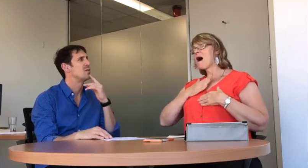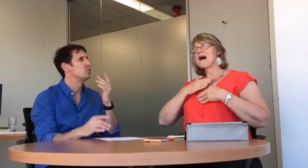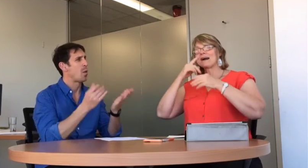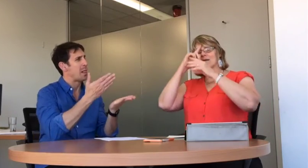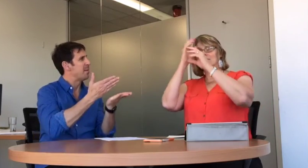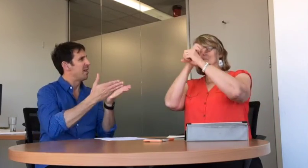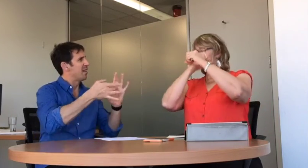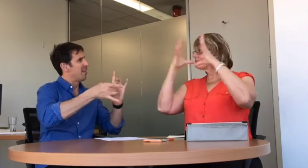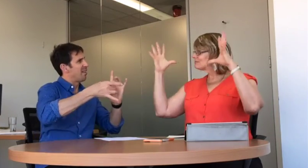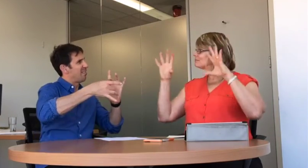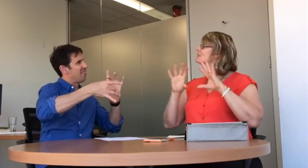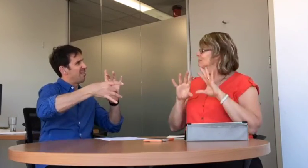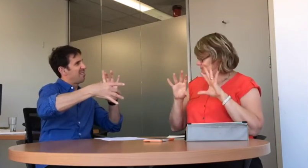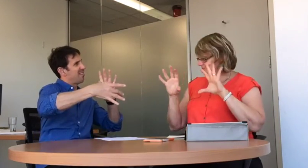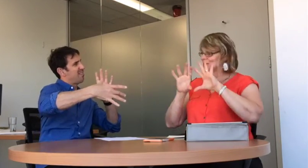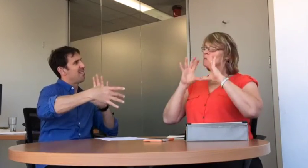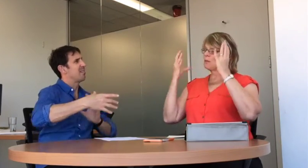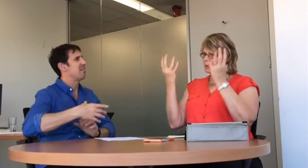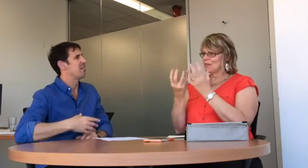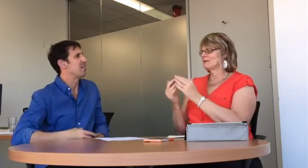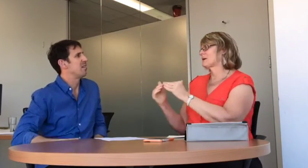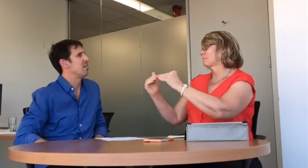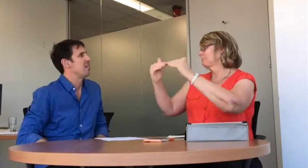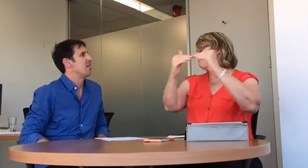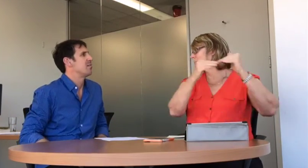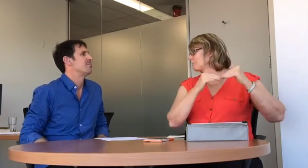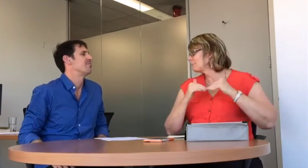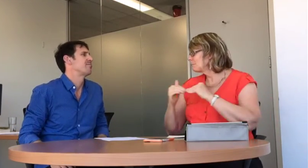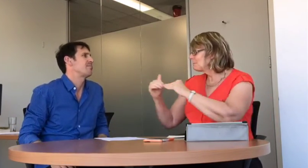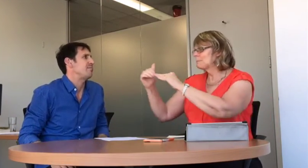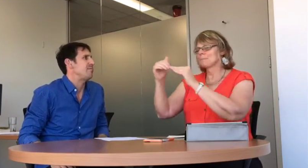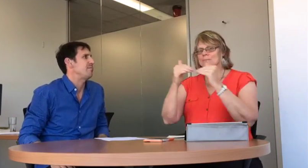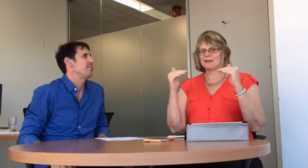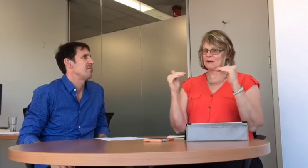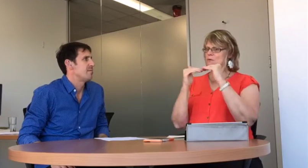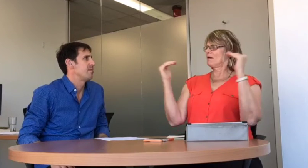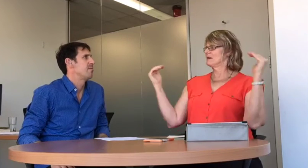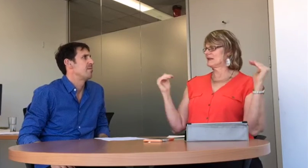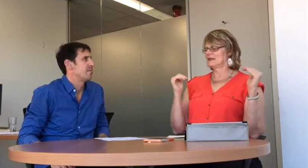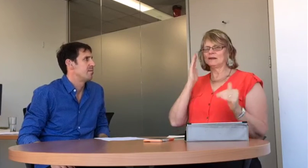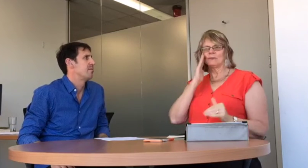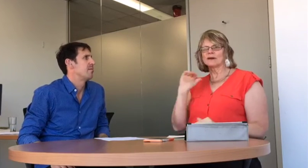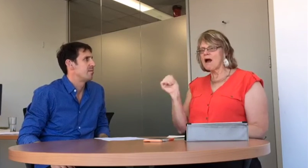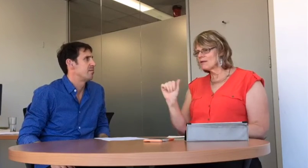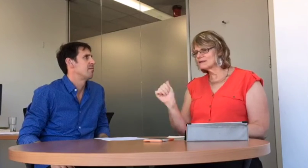their friends withdraw from them, so they become isolated. Yes, they're alone.